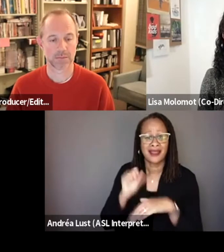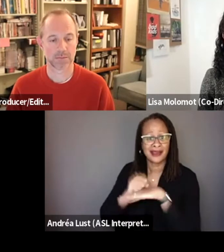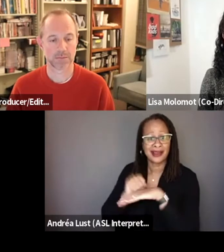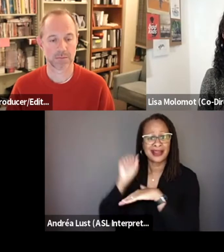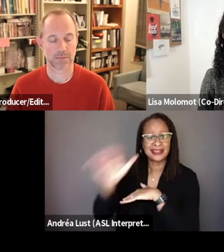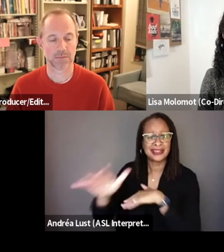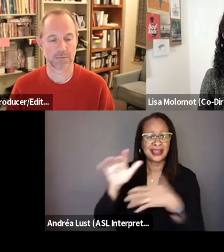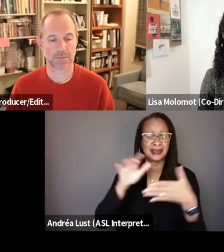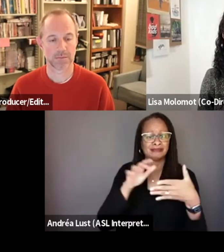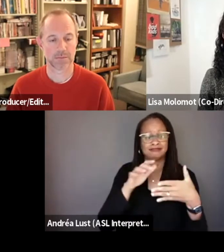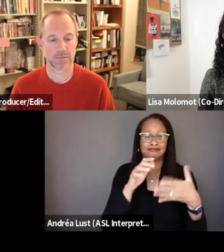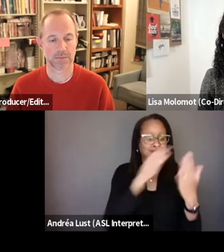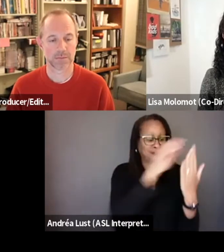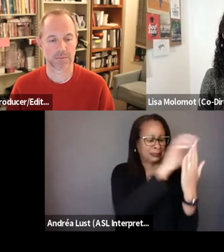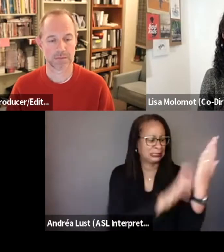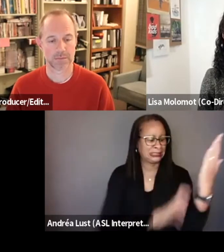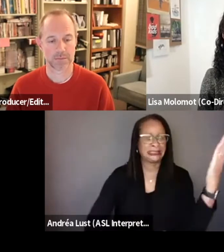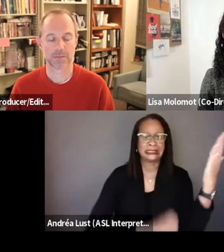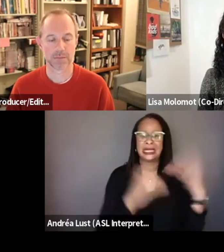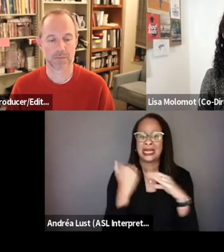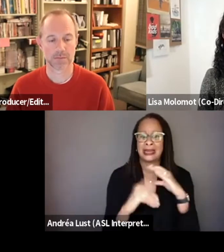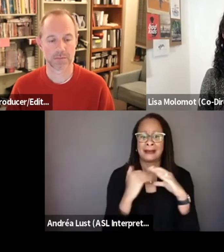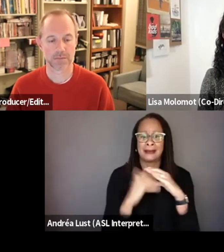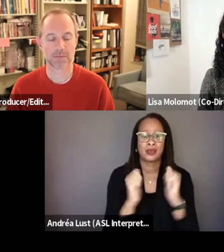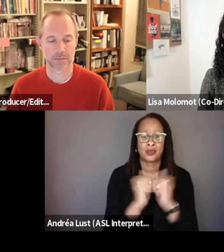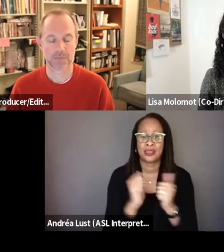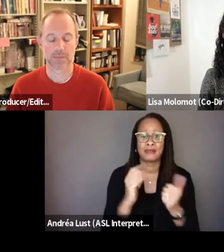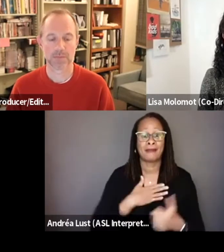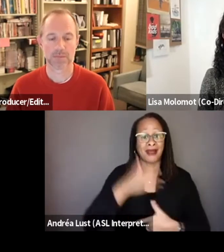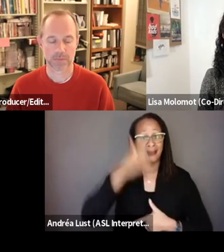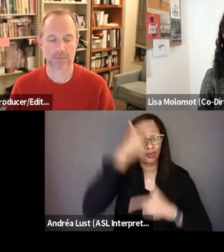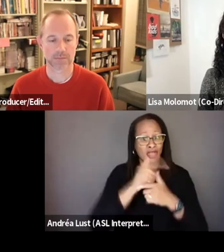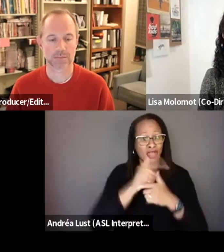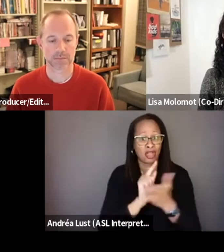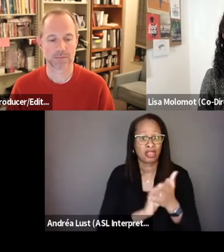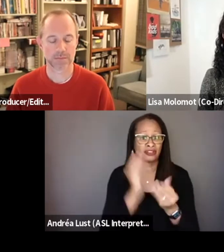with my brother-in-law's information along he was missing,